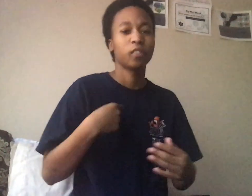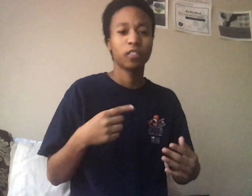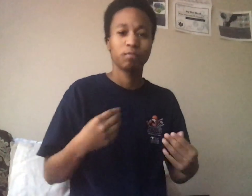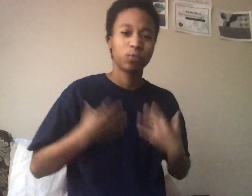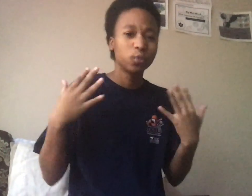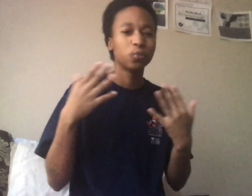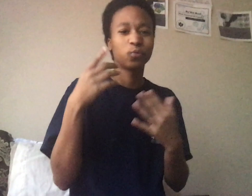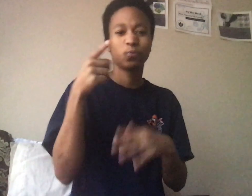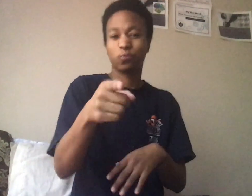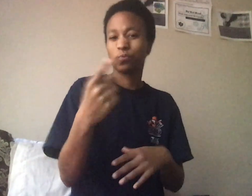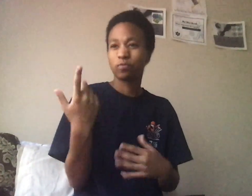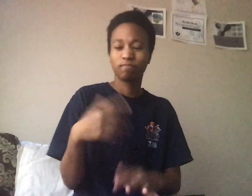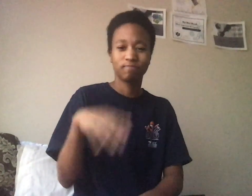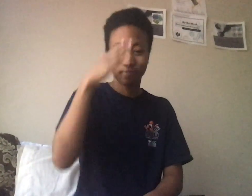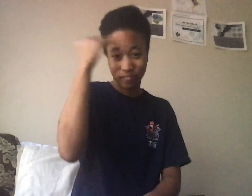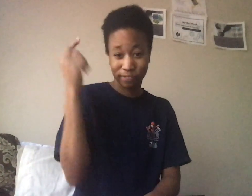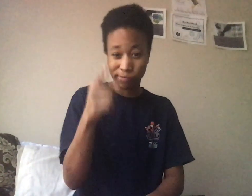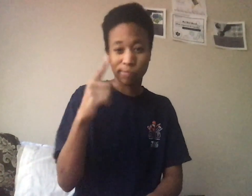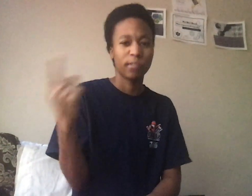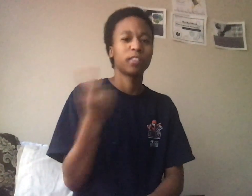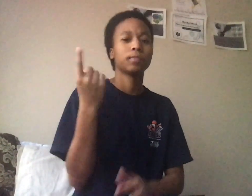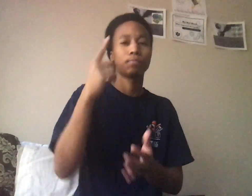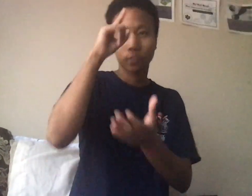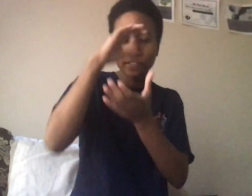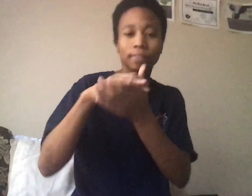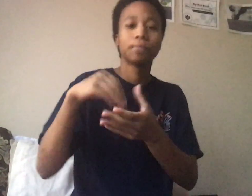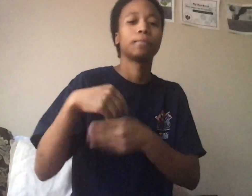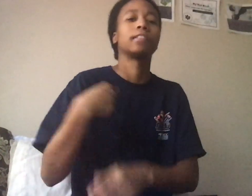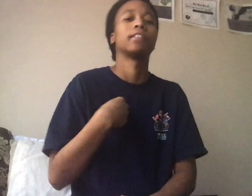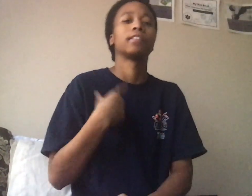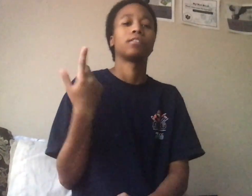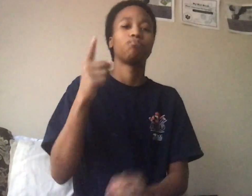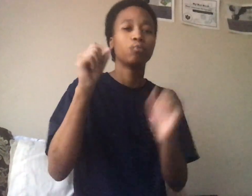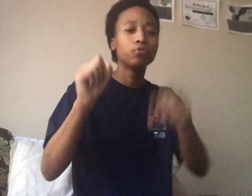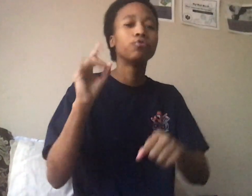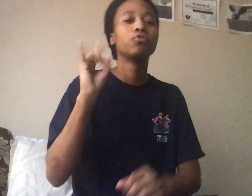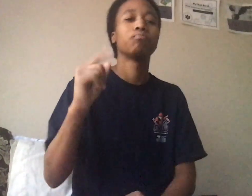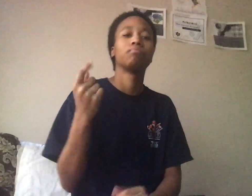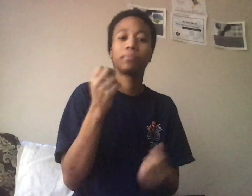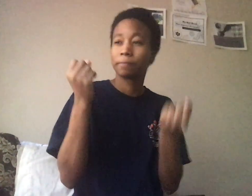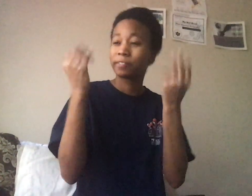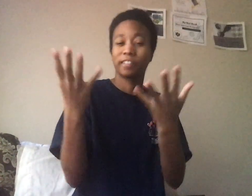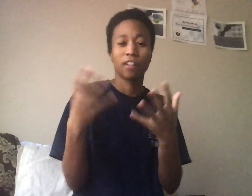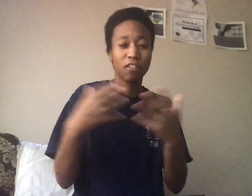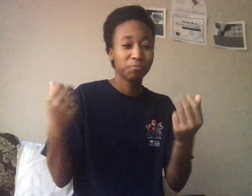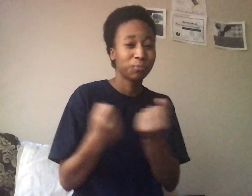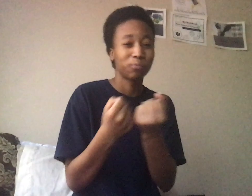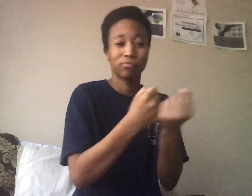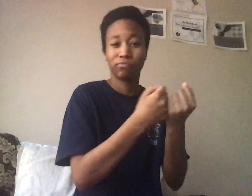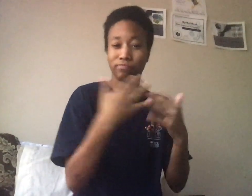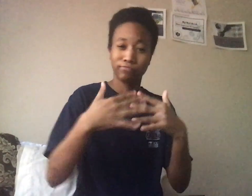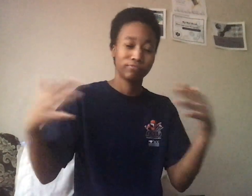I really inspire you because you always said believe in me and you can do it, too many said a lot of support, etc.